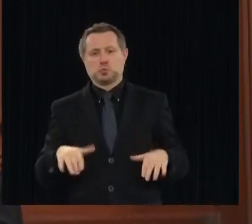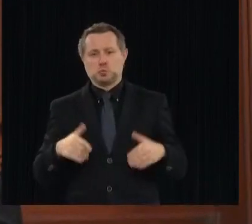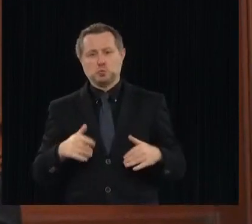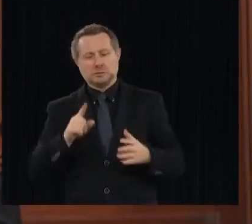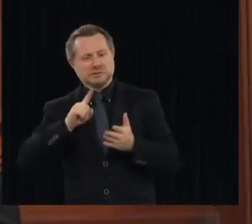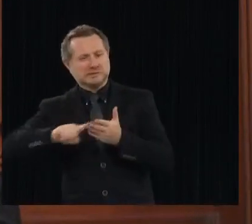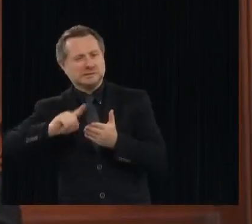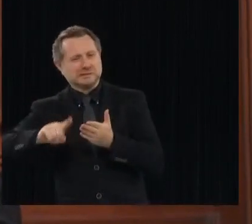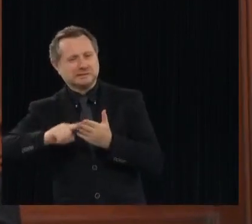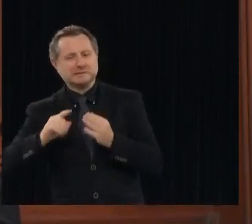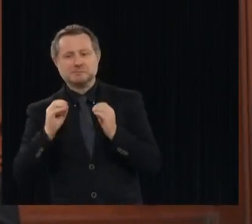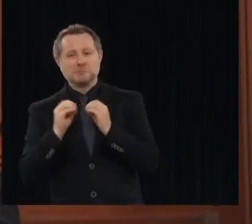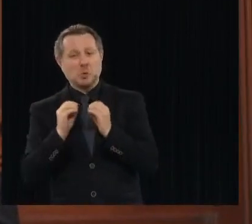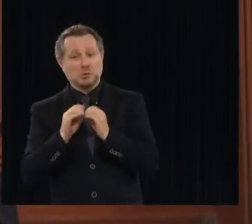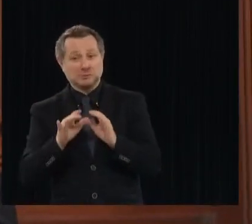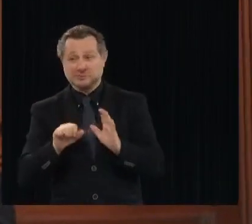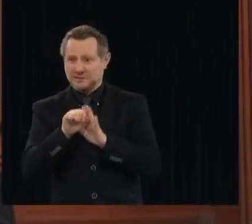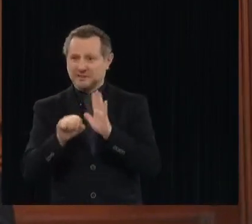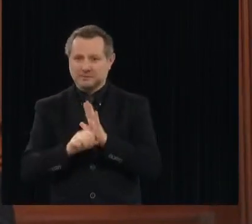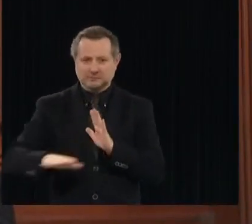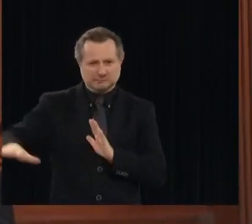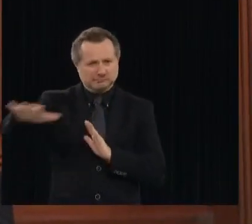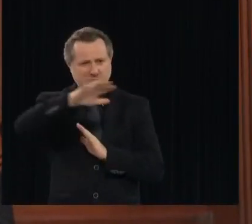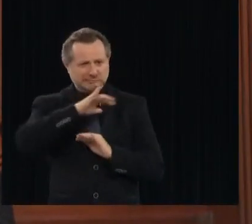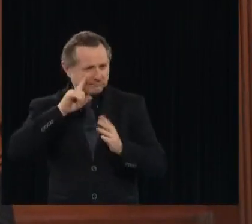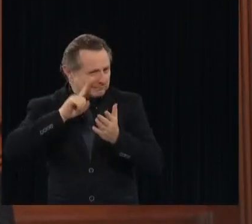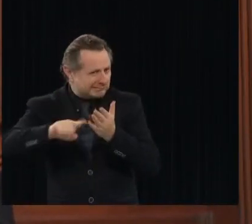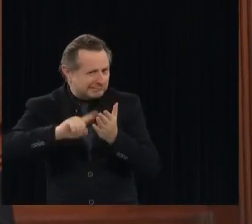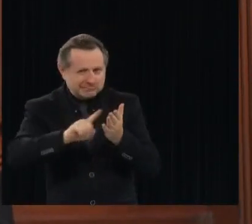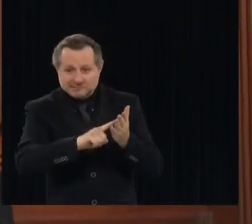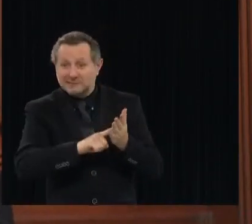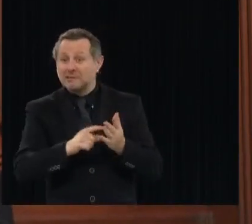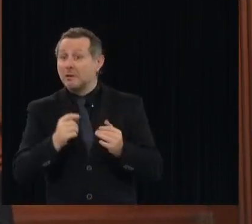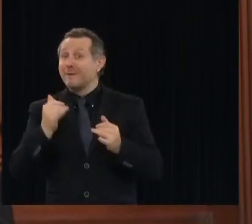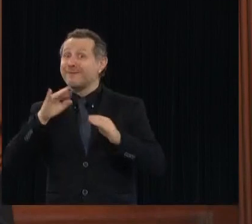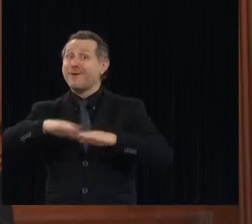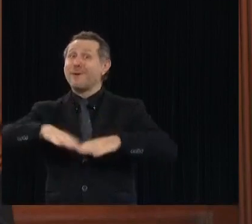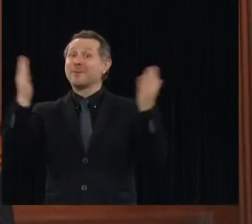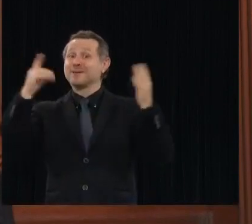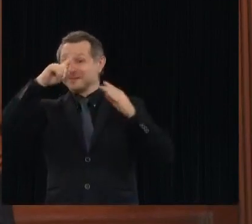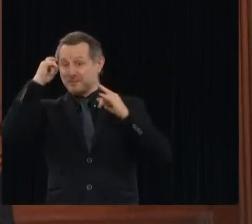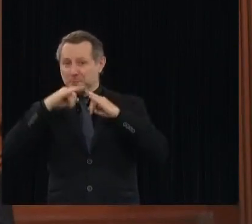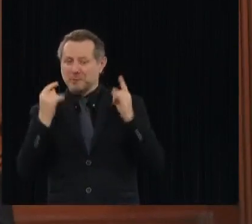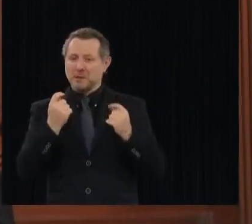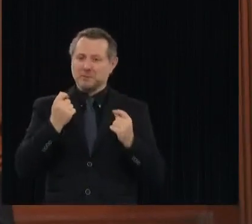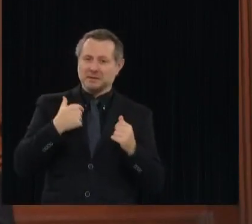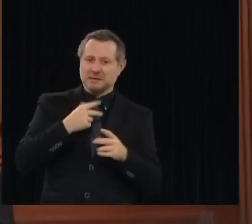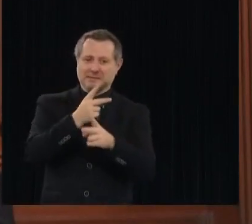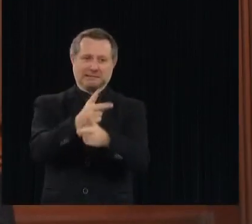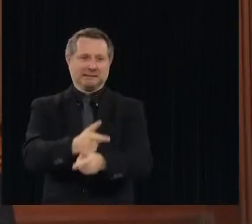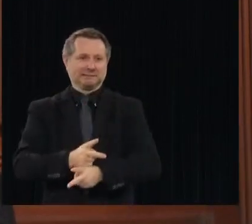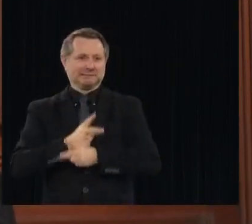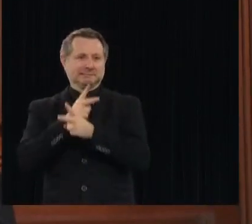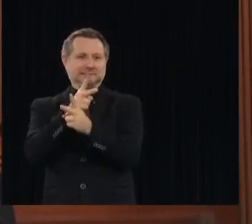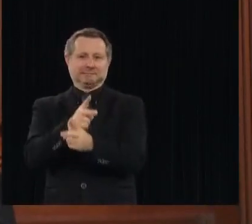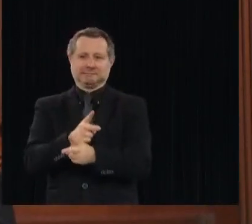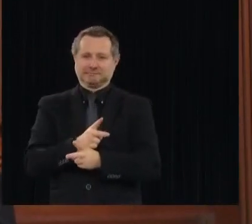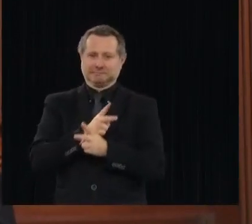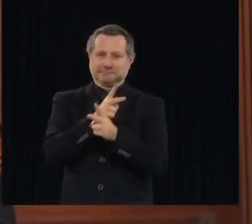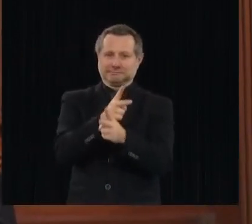ARISING WITH CHILDREN, RIGHT, WE ARE LOOKING AT RELOOKING AT THOSE GUIDELINES. OTHER STATES AROUND US.